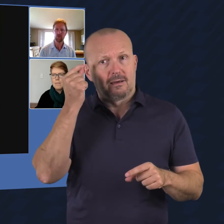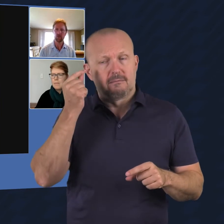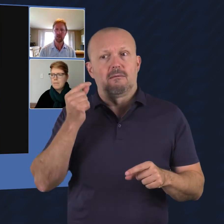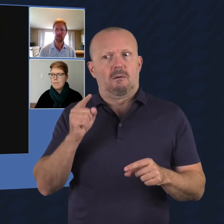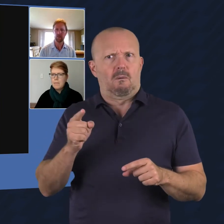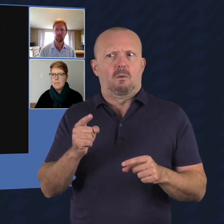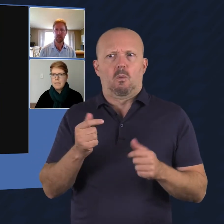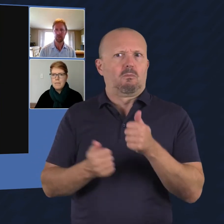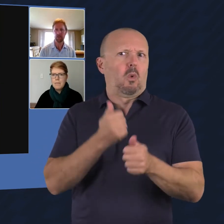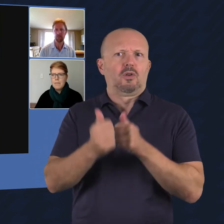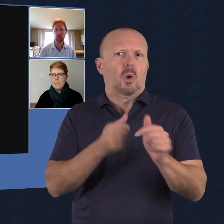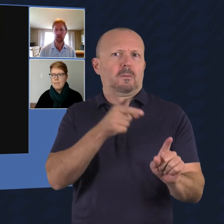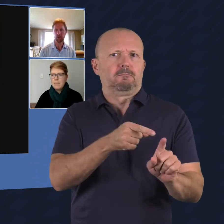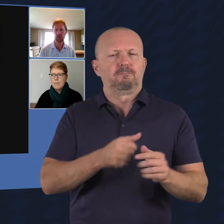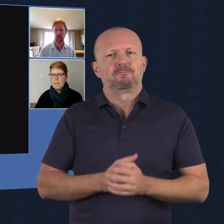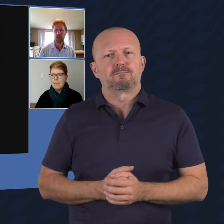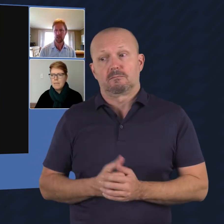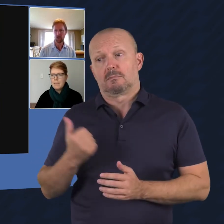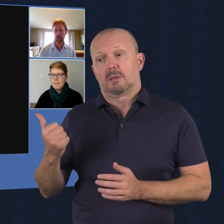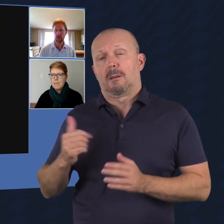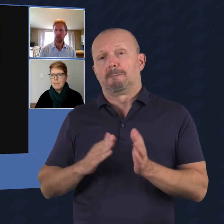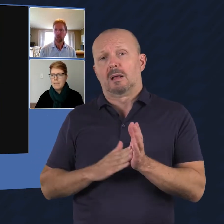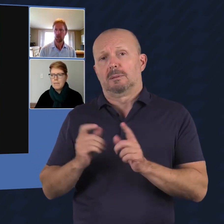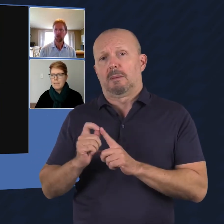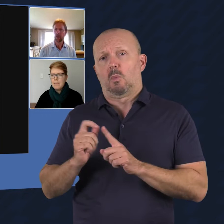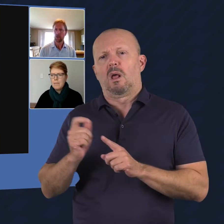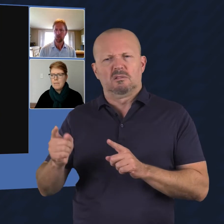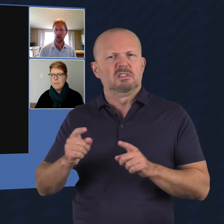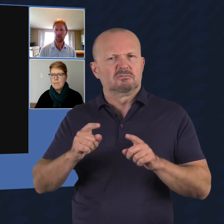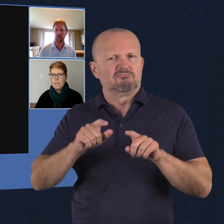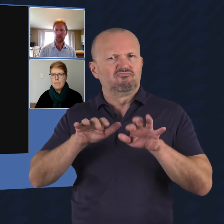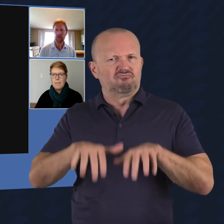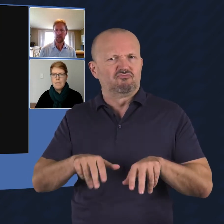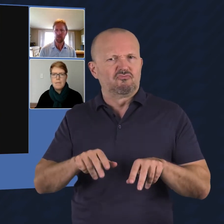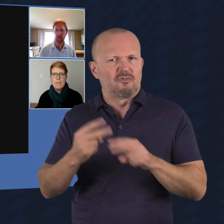Music writer Martin Pepperell notes that Luke grew up in a family with